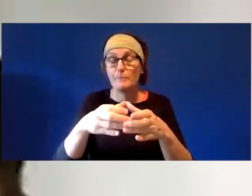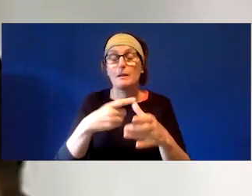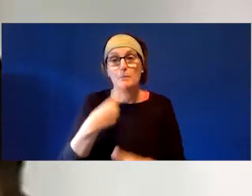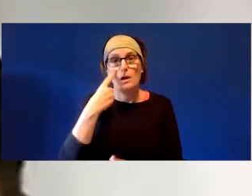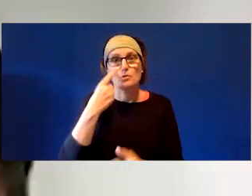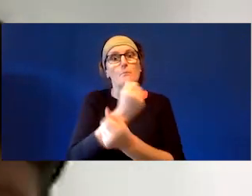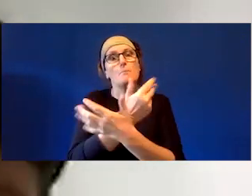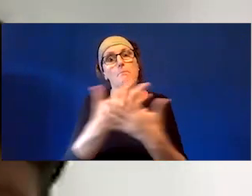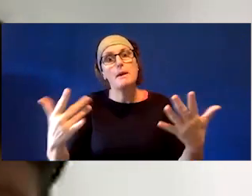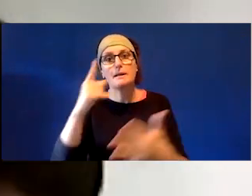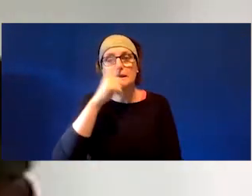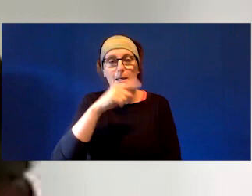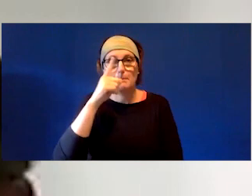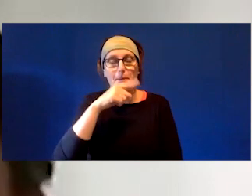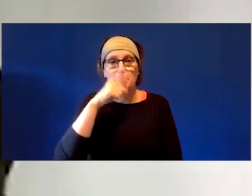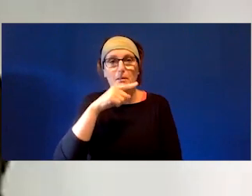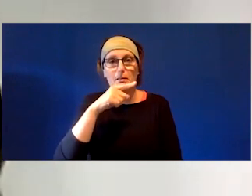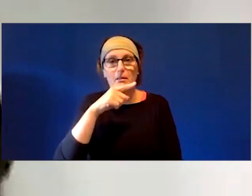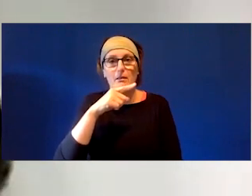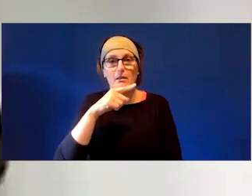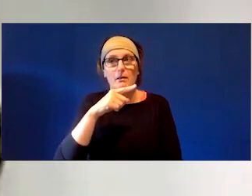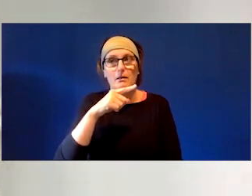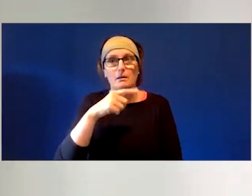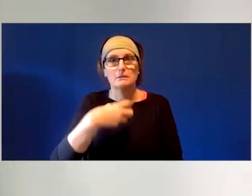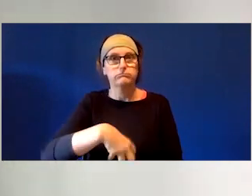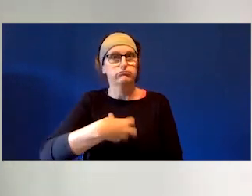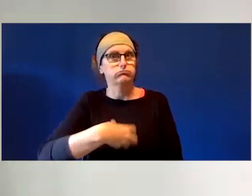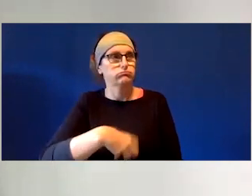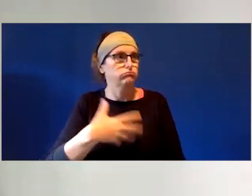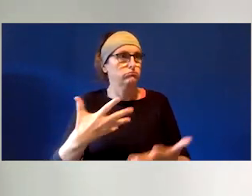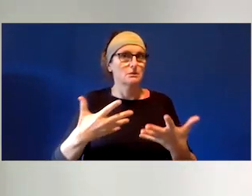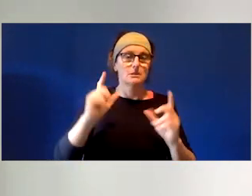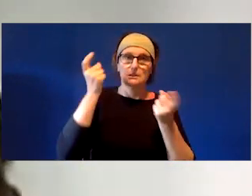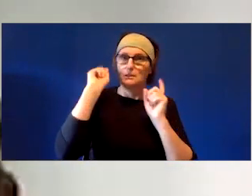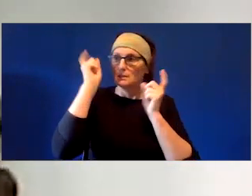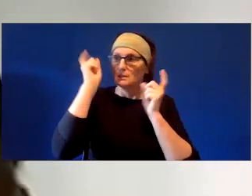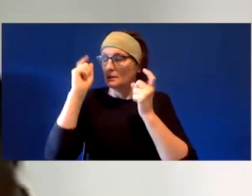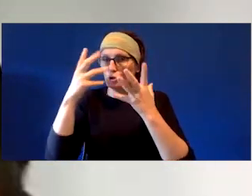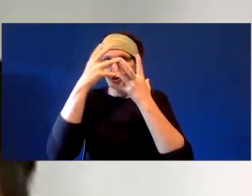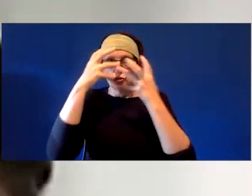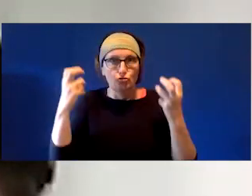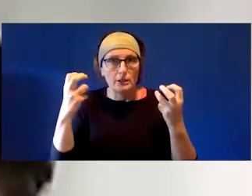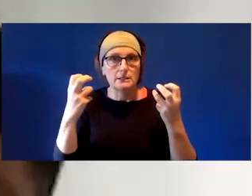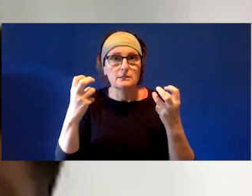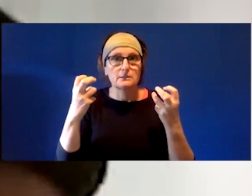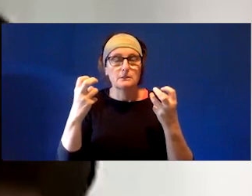very, very reasonably agitated, anxious, stressed, panicked about